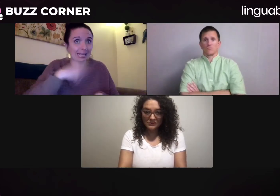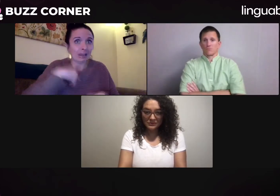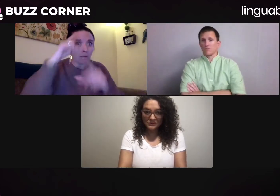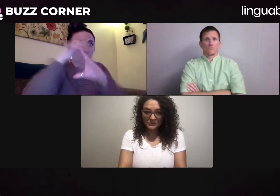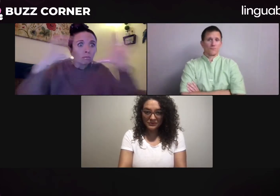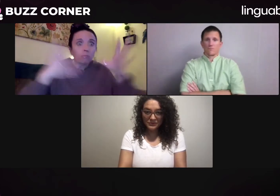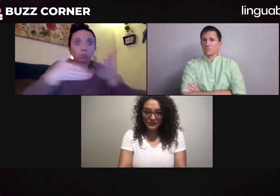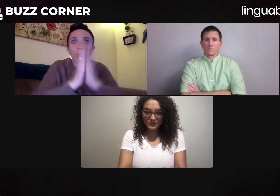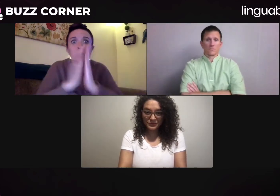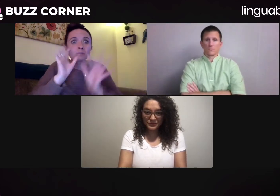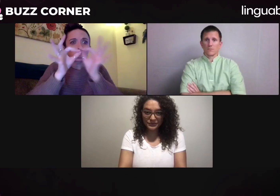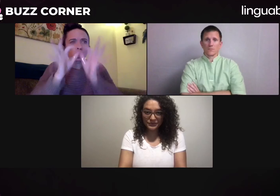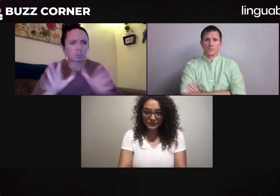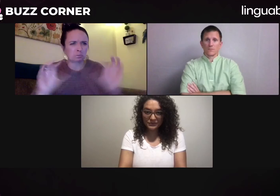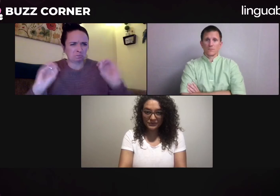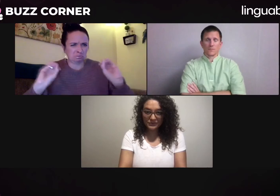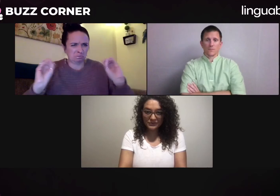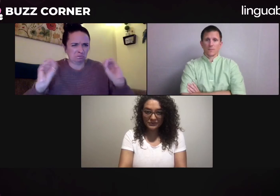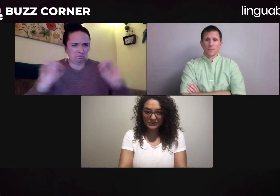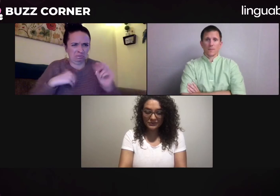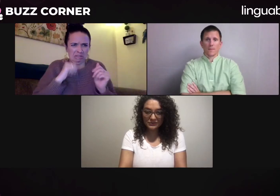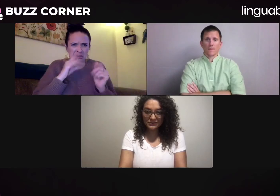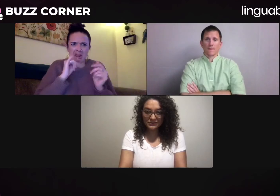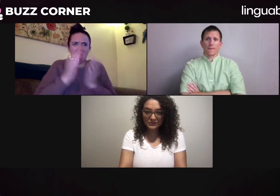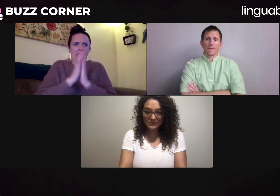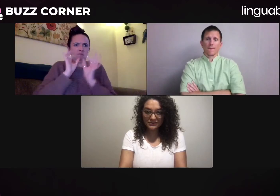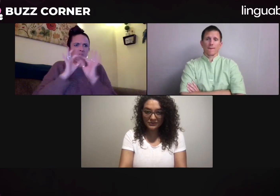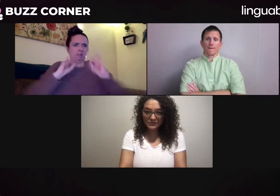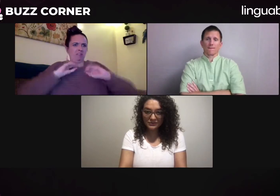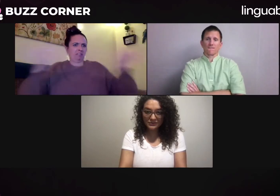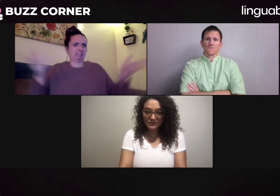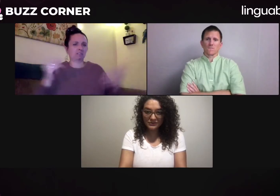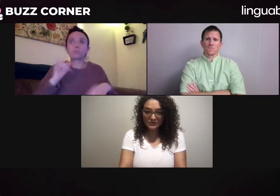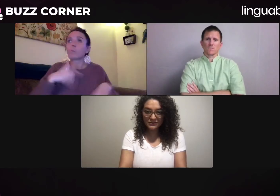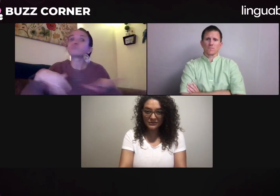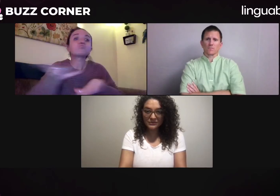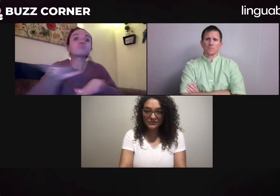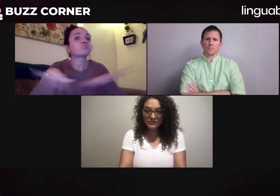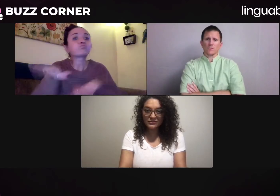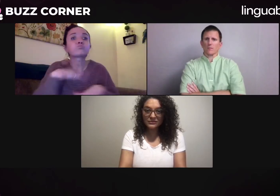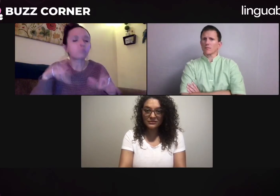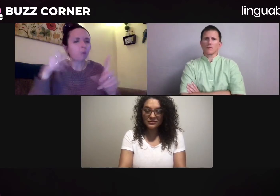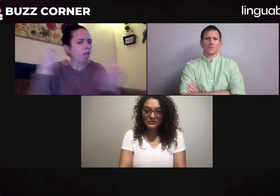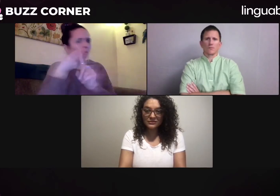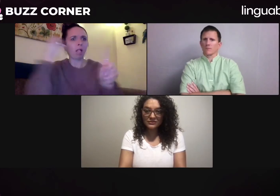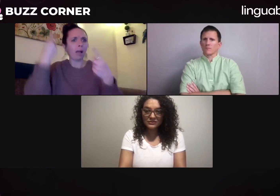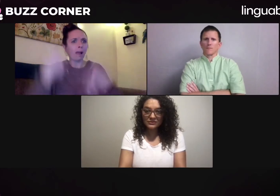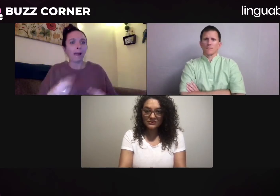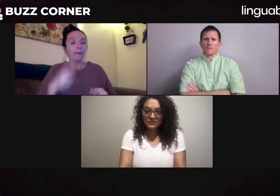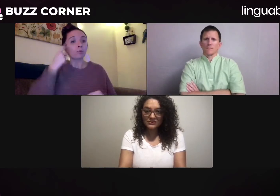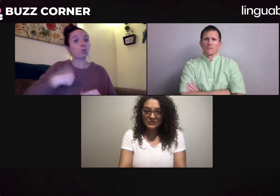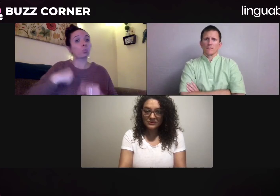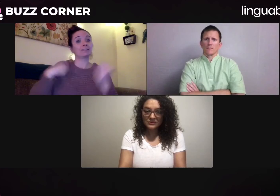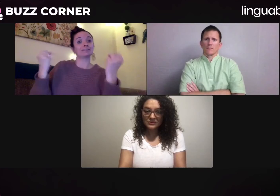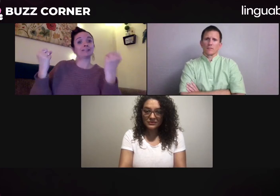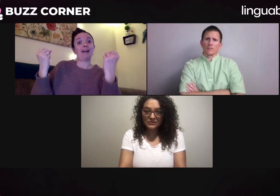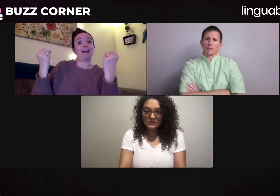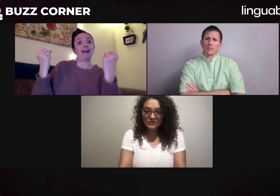and we thought we were the only deaf people there and we didn't really request for an interpreter. We just wanted to be close to the action.